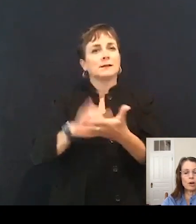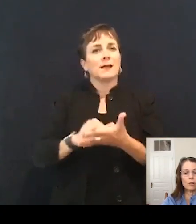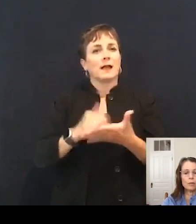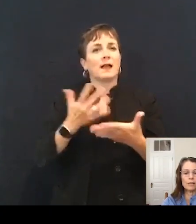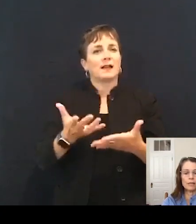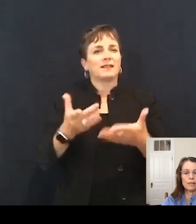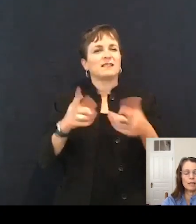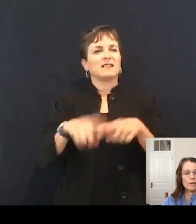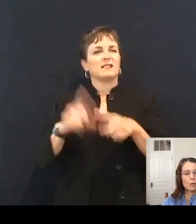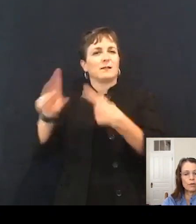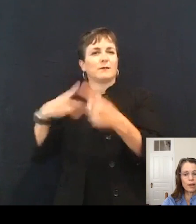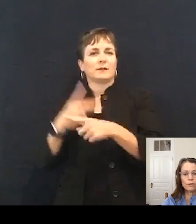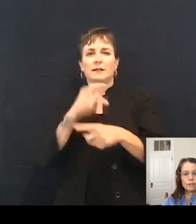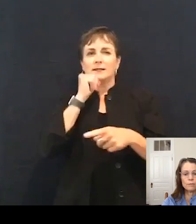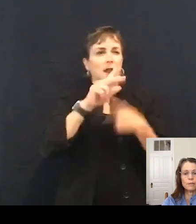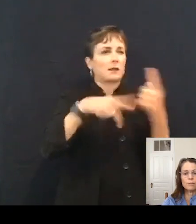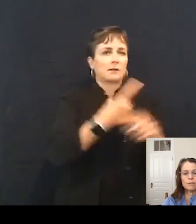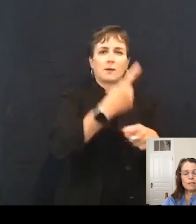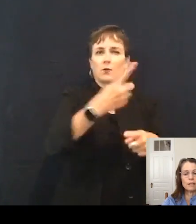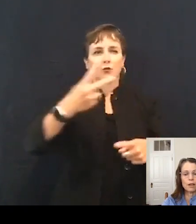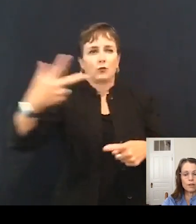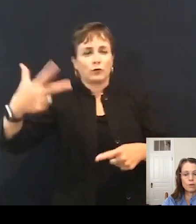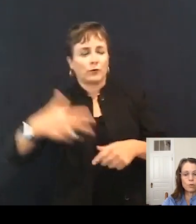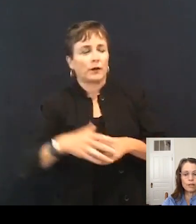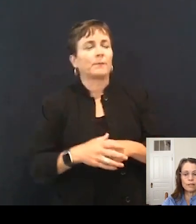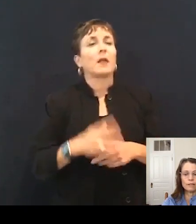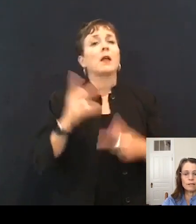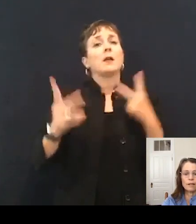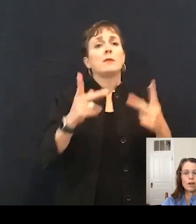RP without symptoms in other organs,